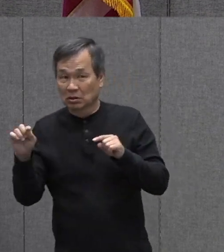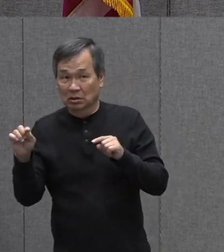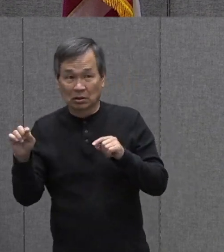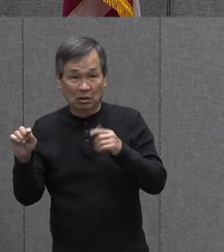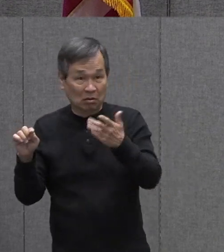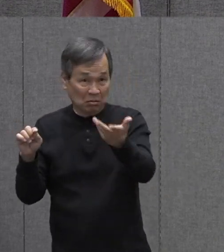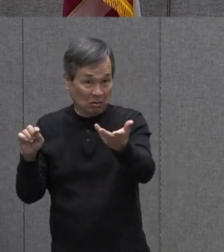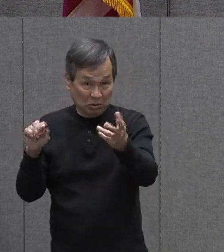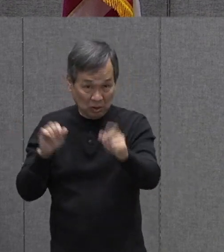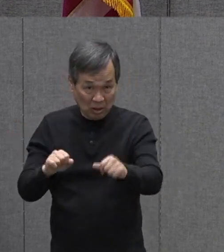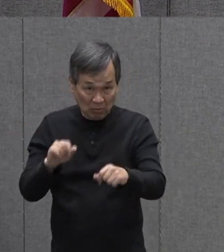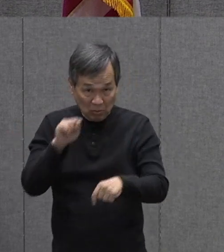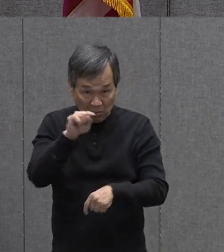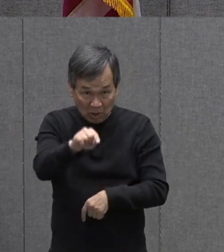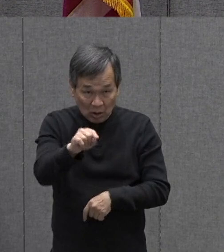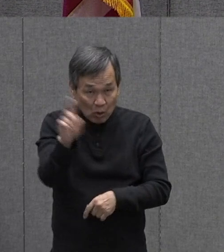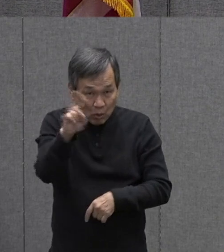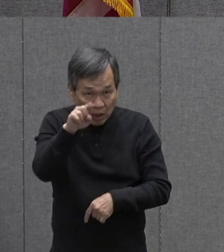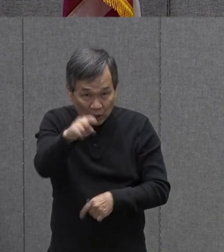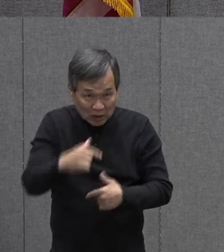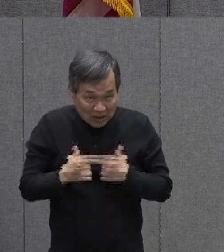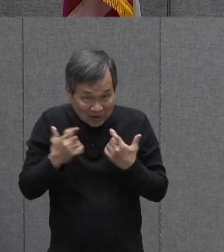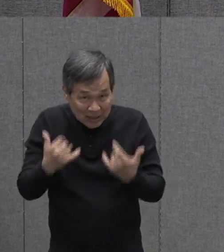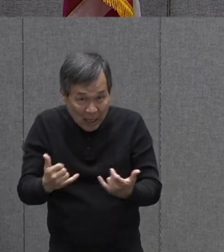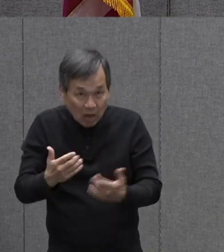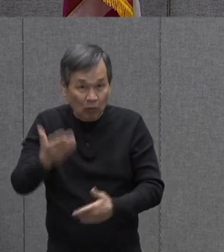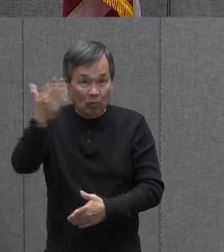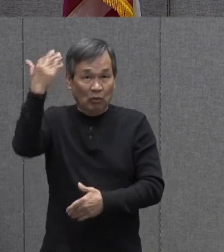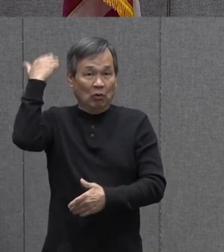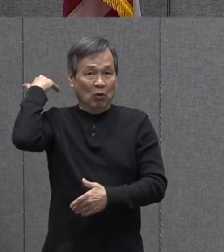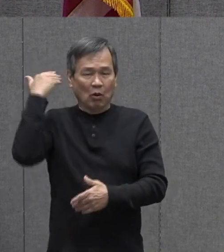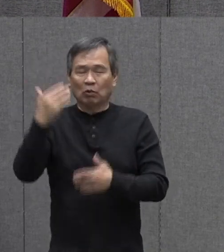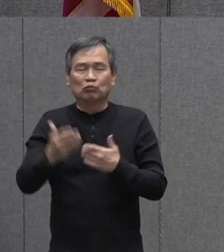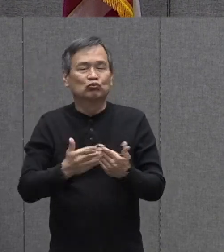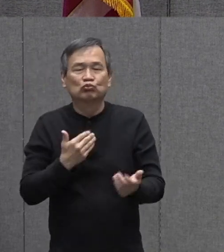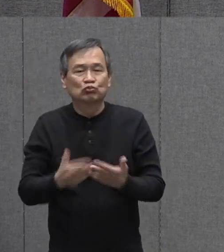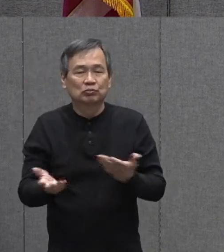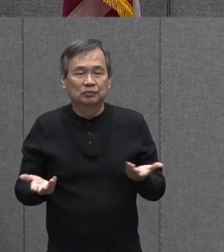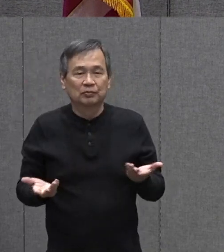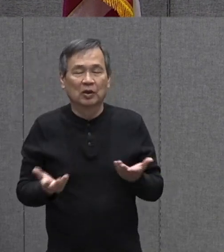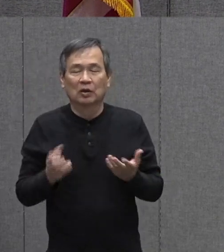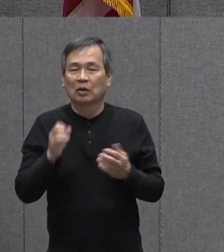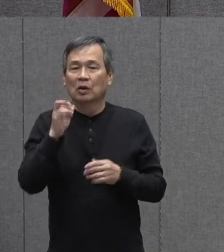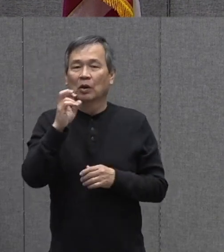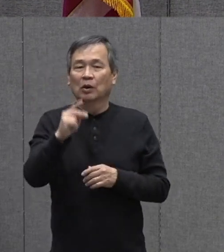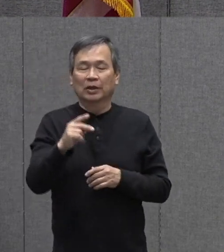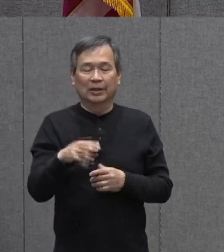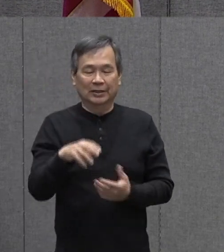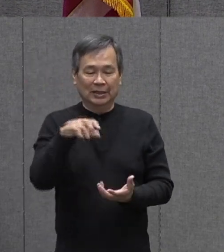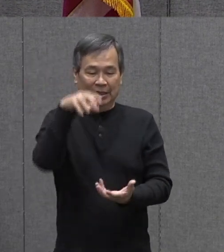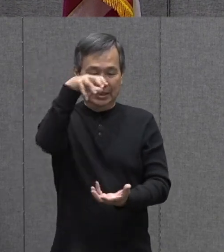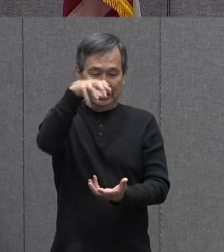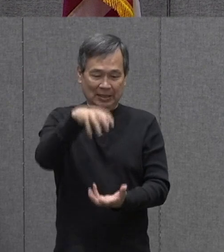and that could be anywhere. All right friends, I'm thinking about other things that make the Earth special to me,